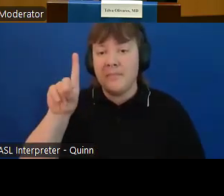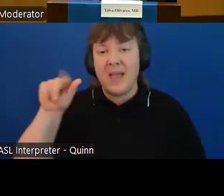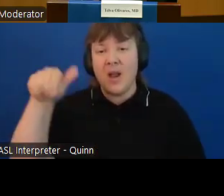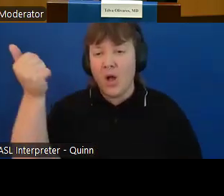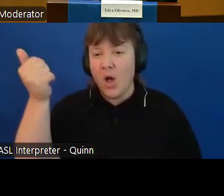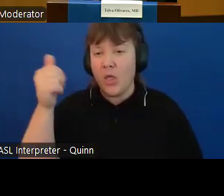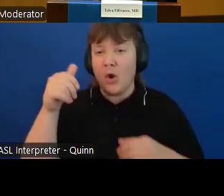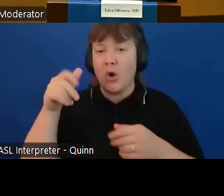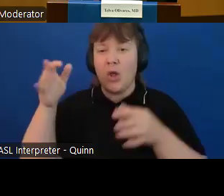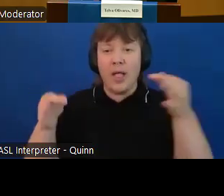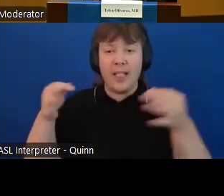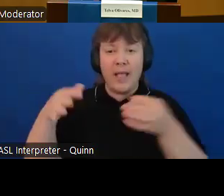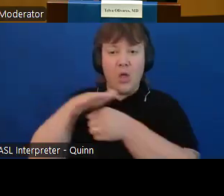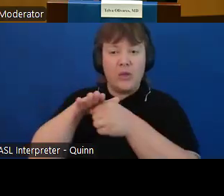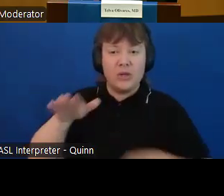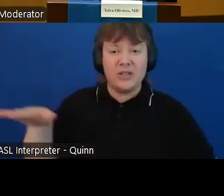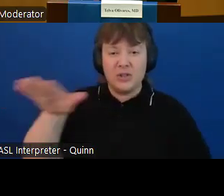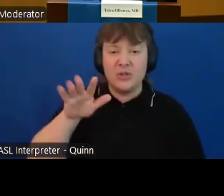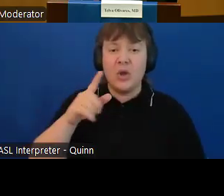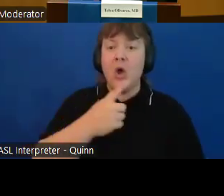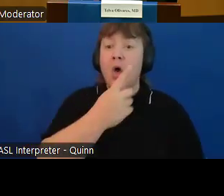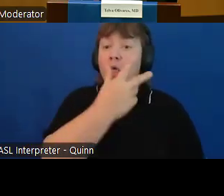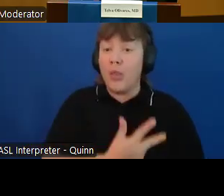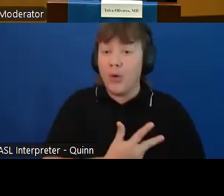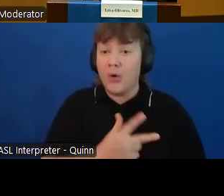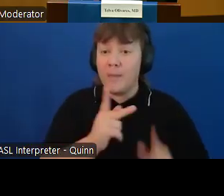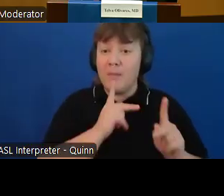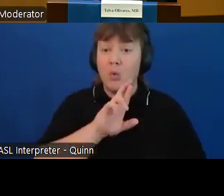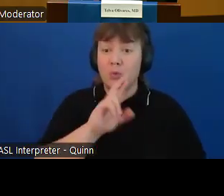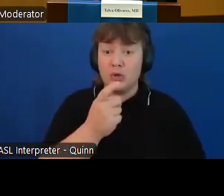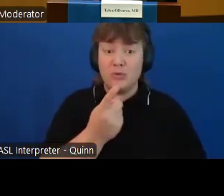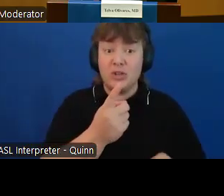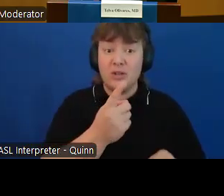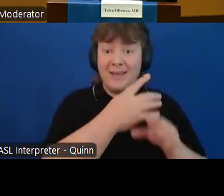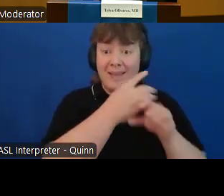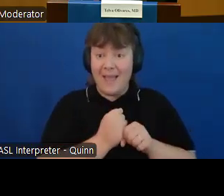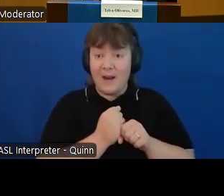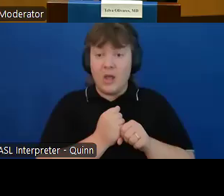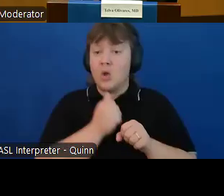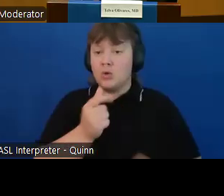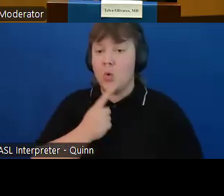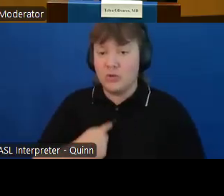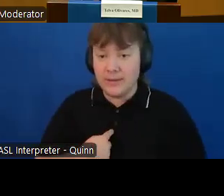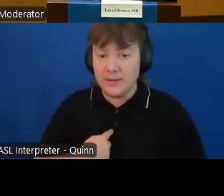about a third of folks who get a prescription don't ingest it. And we know that many folks who